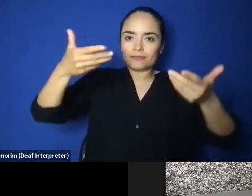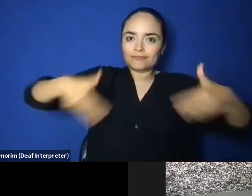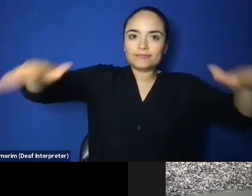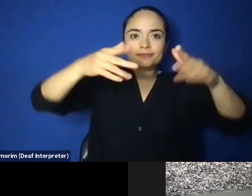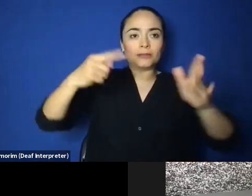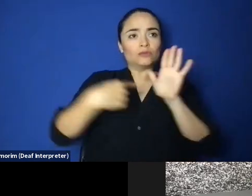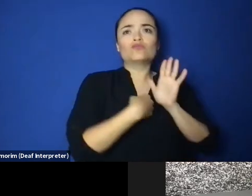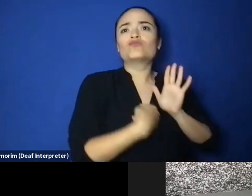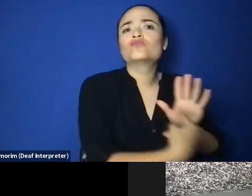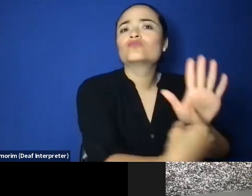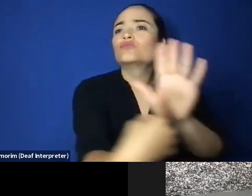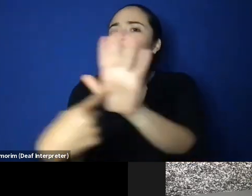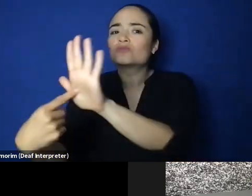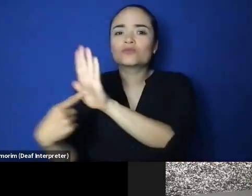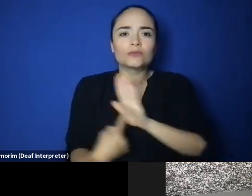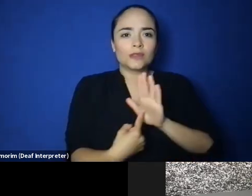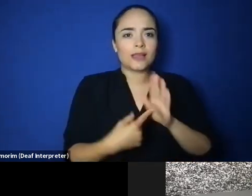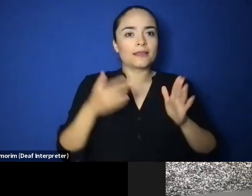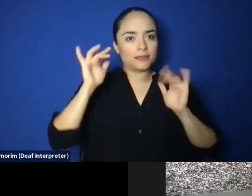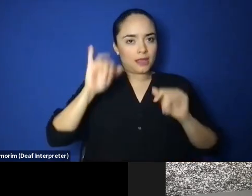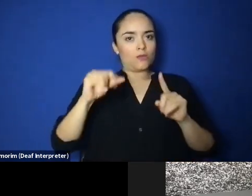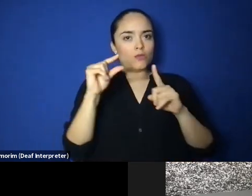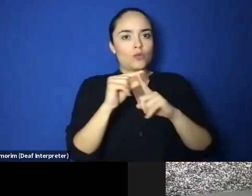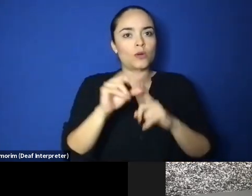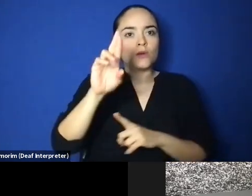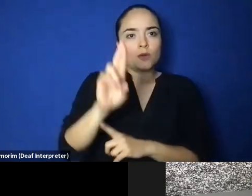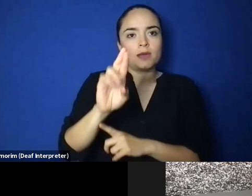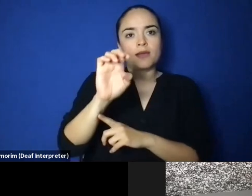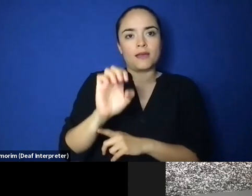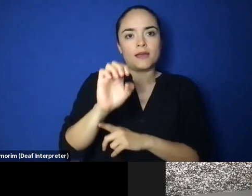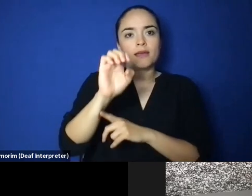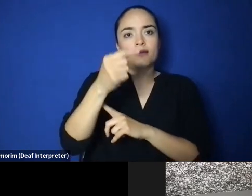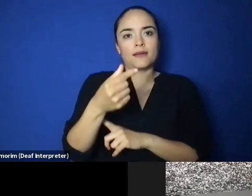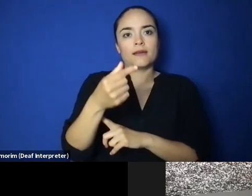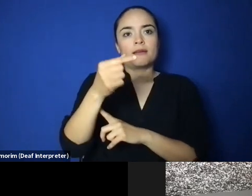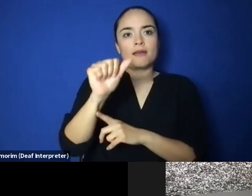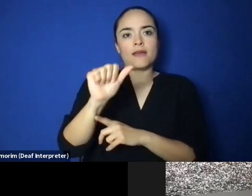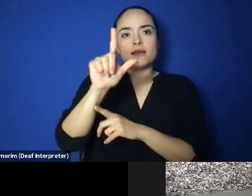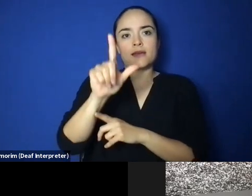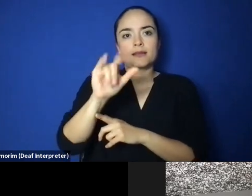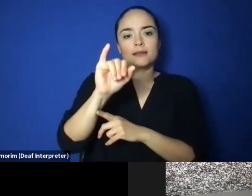word, regalia. It's a more respectful way to talk about our outfits and when we dance. Excellent. I